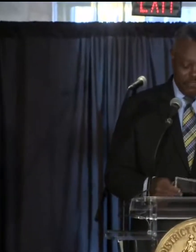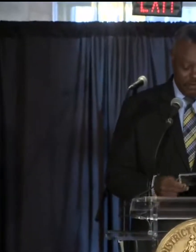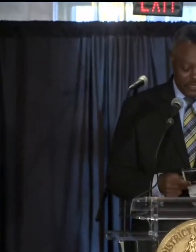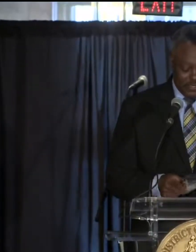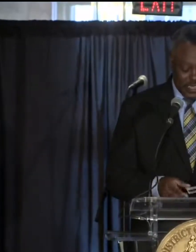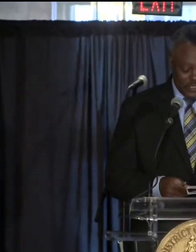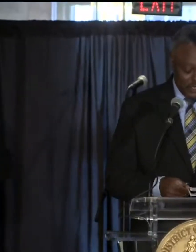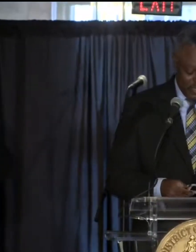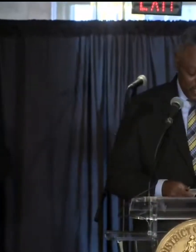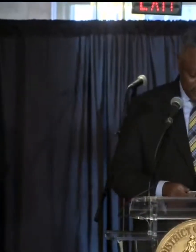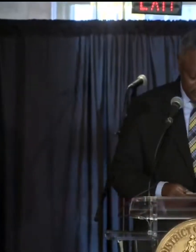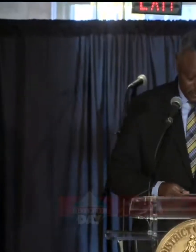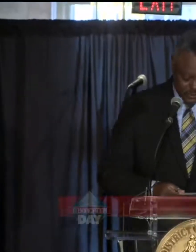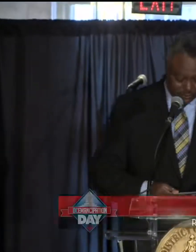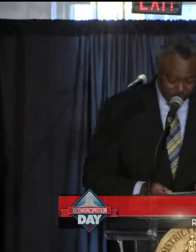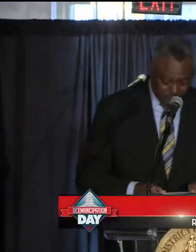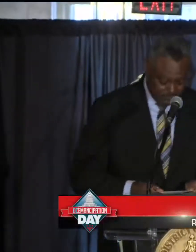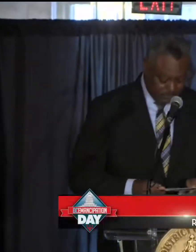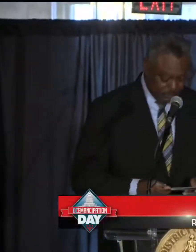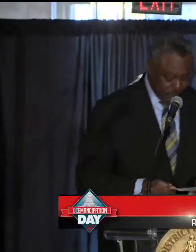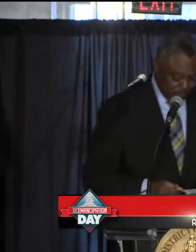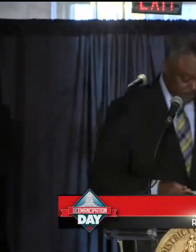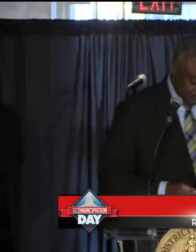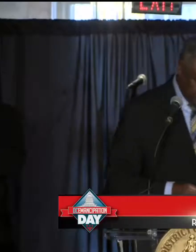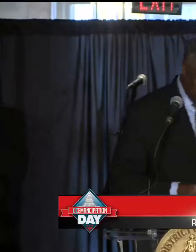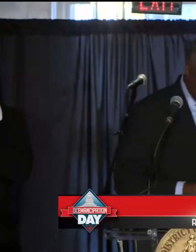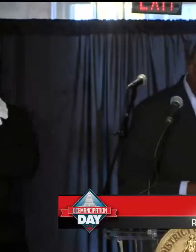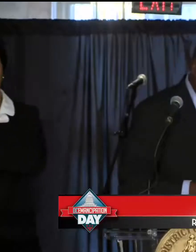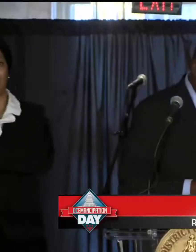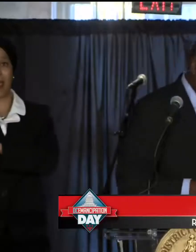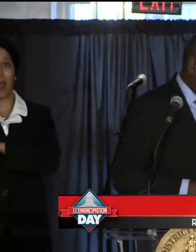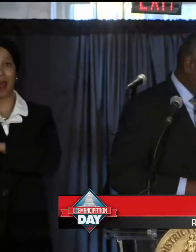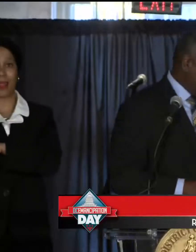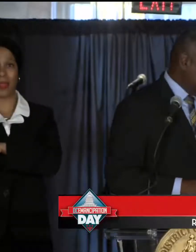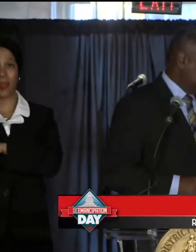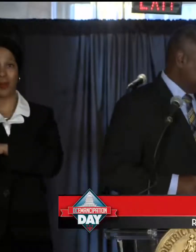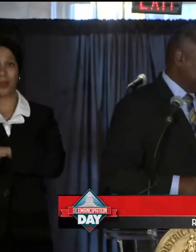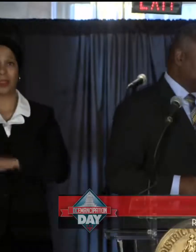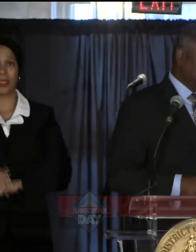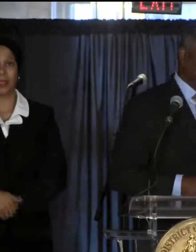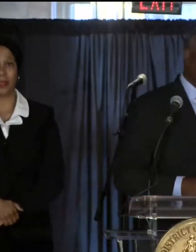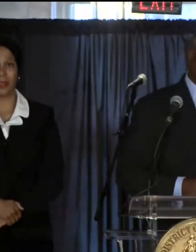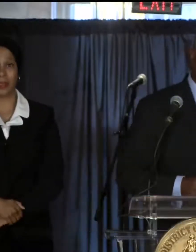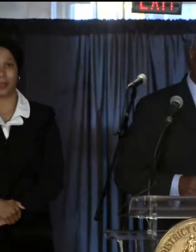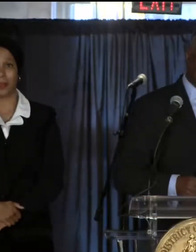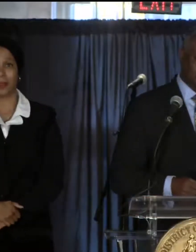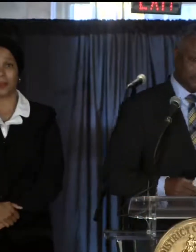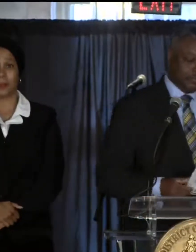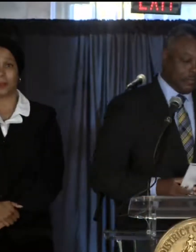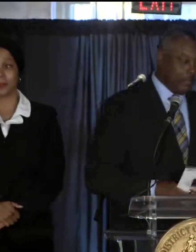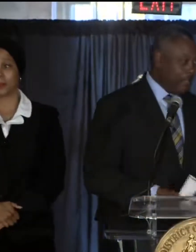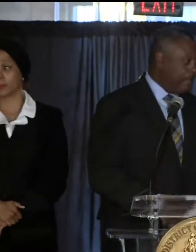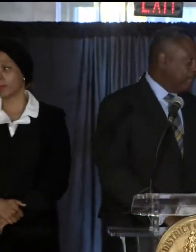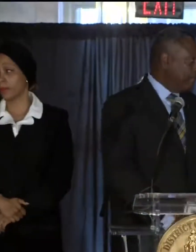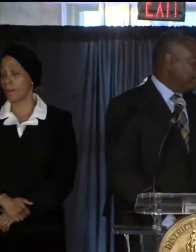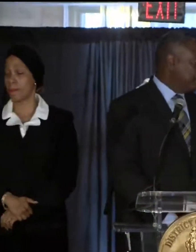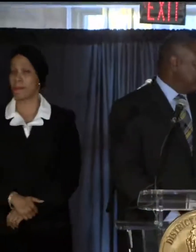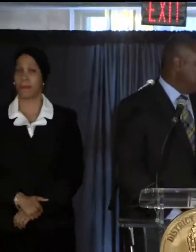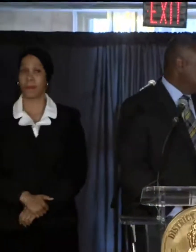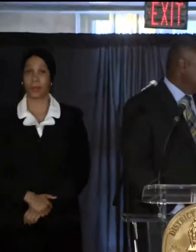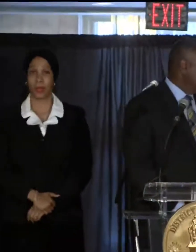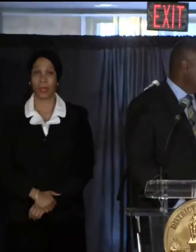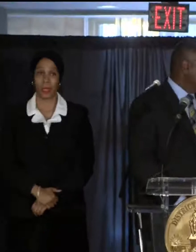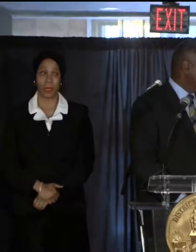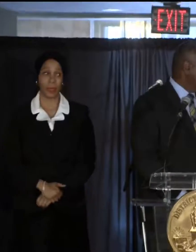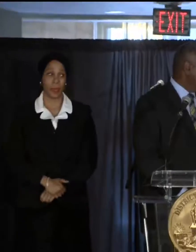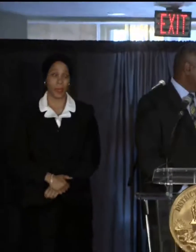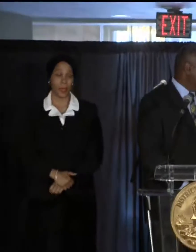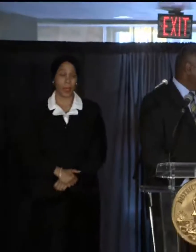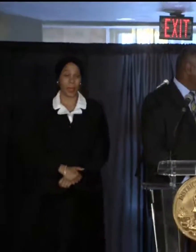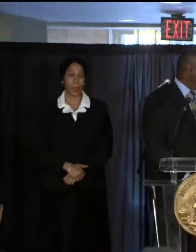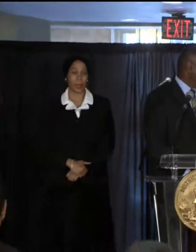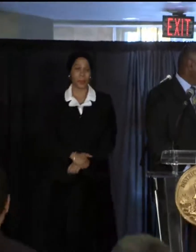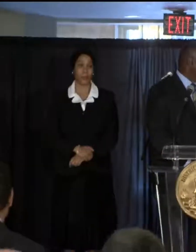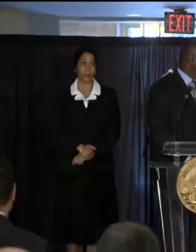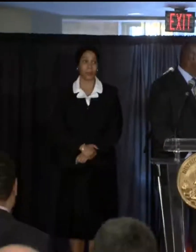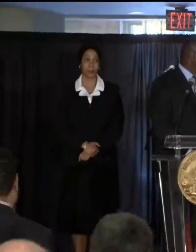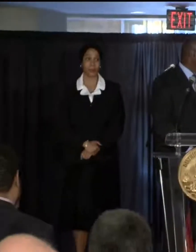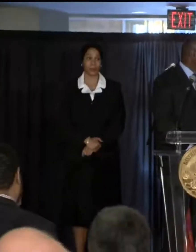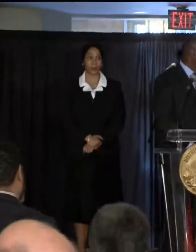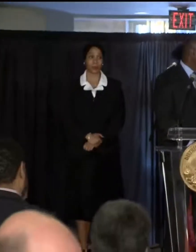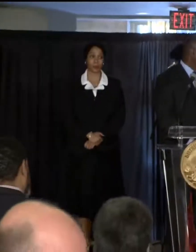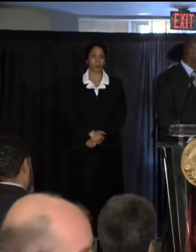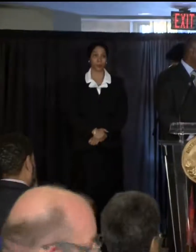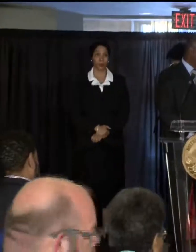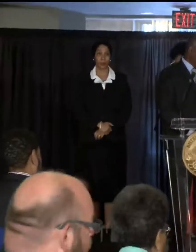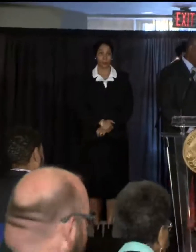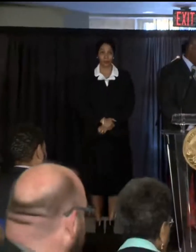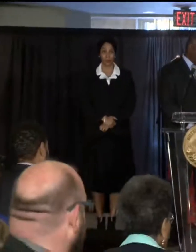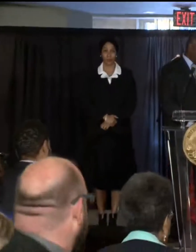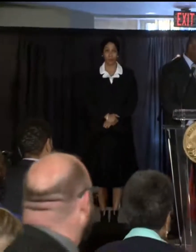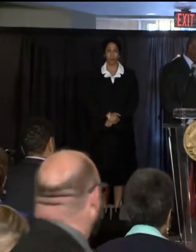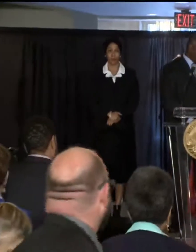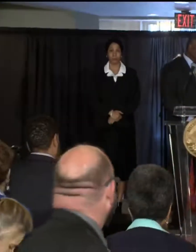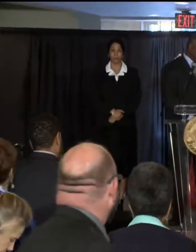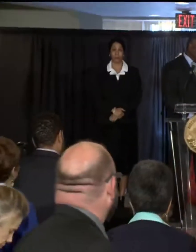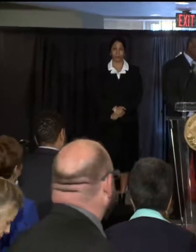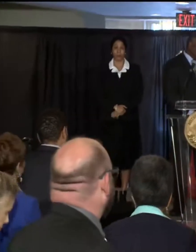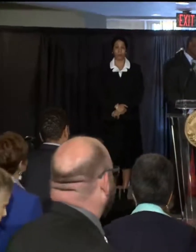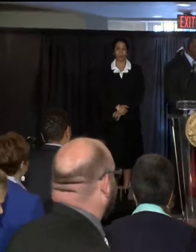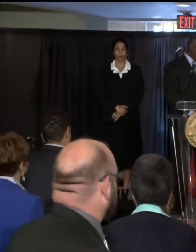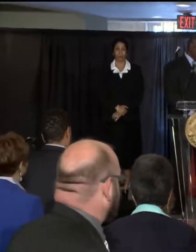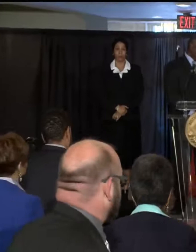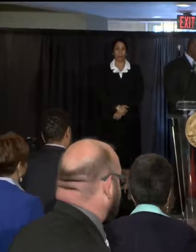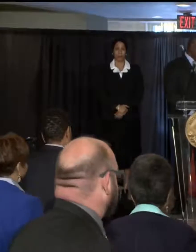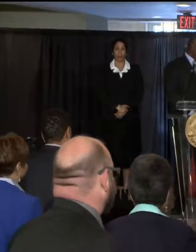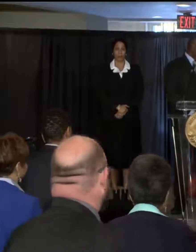THE PRESENTATION